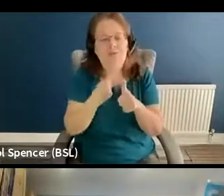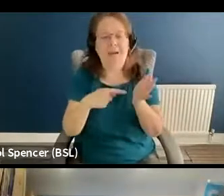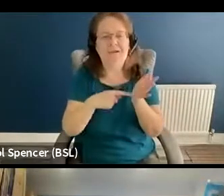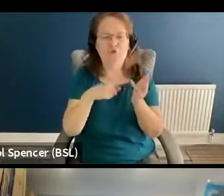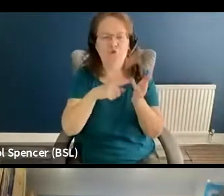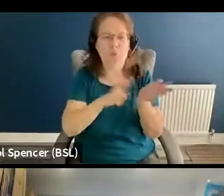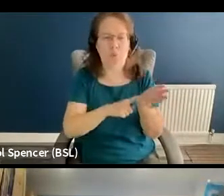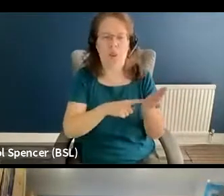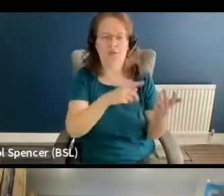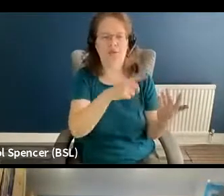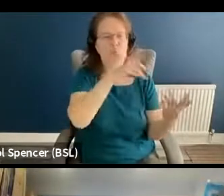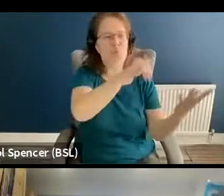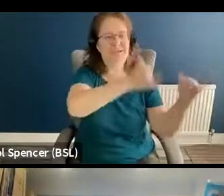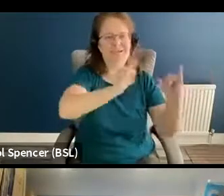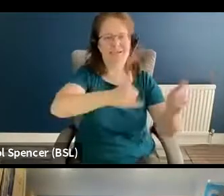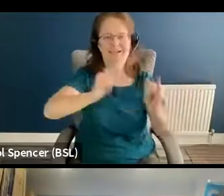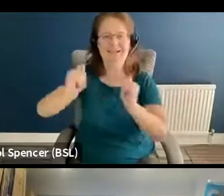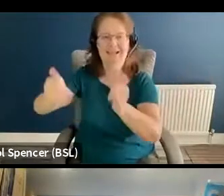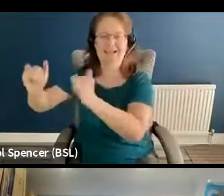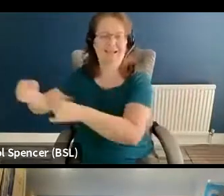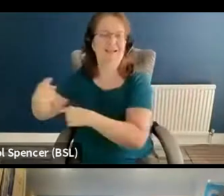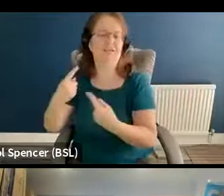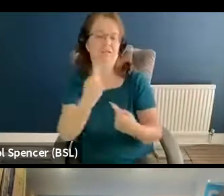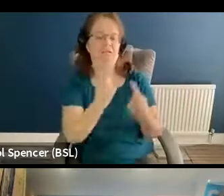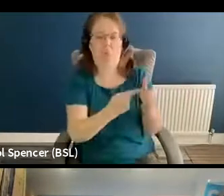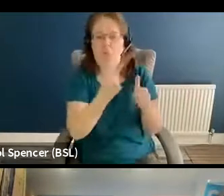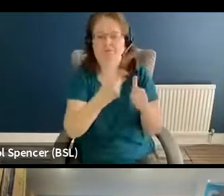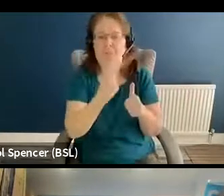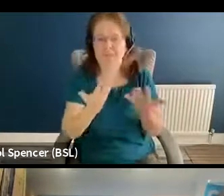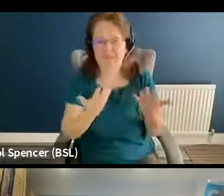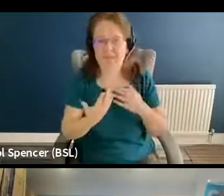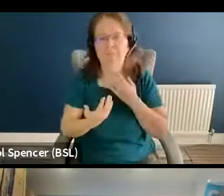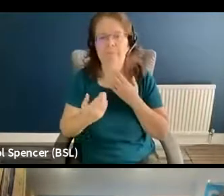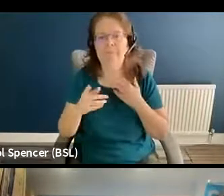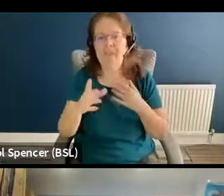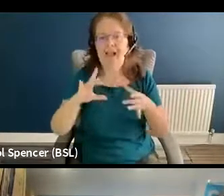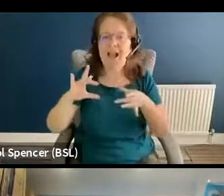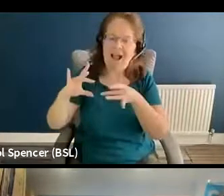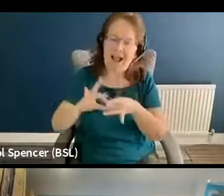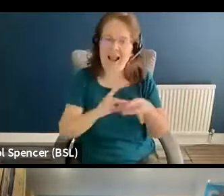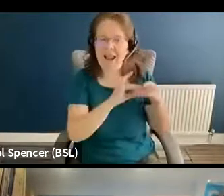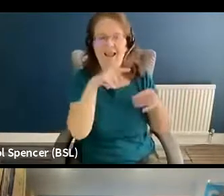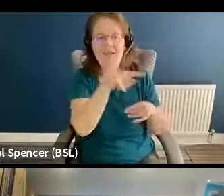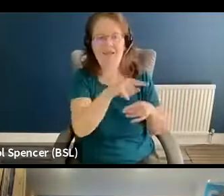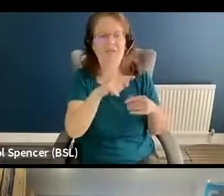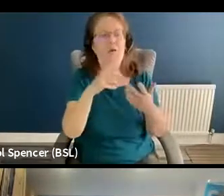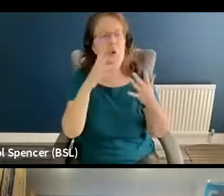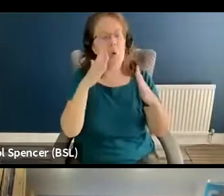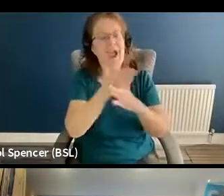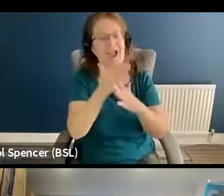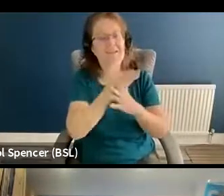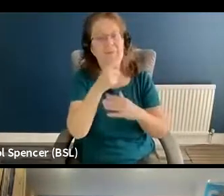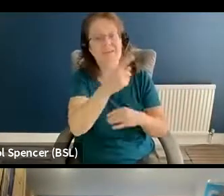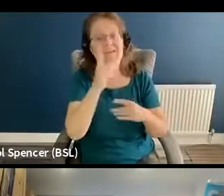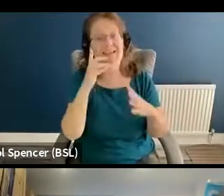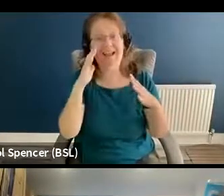That's just. Critical. And I posted a link to this accessibility insights tool that's a free tool